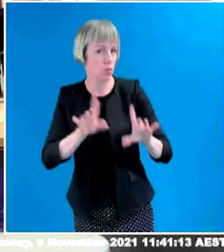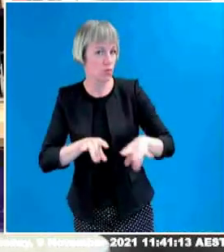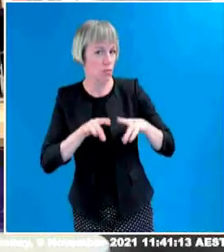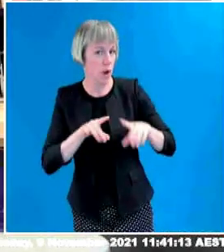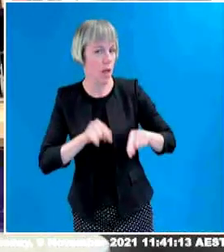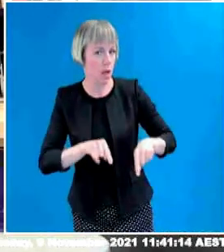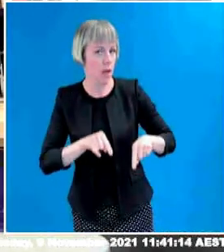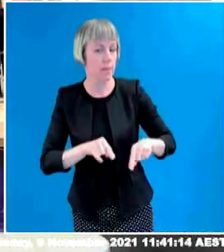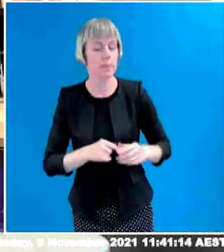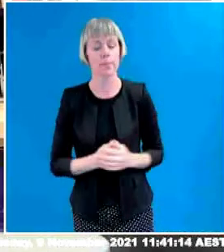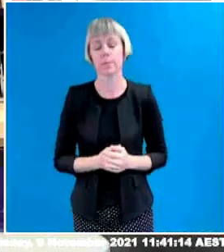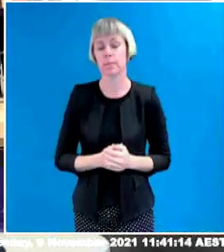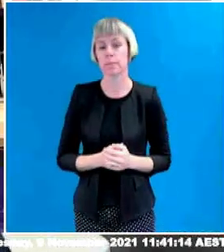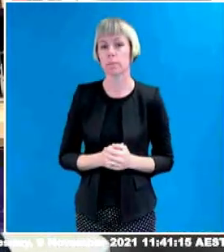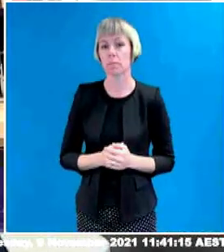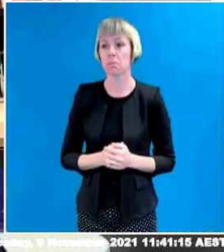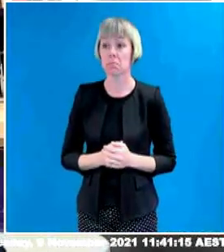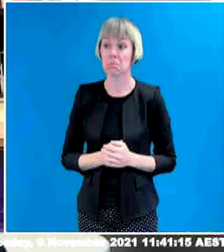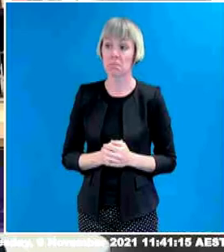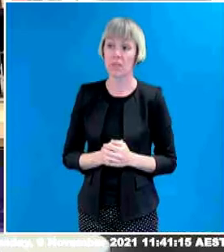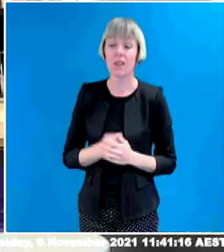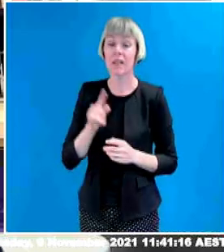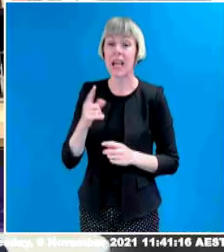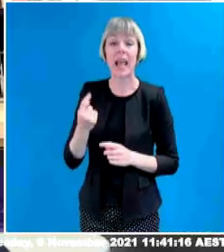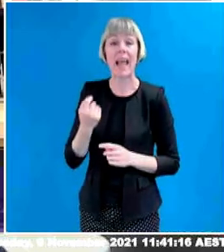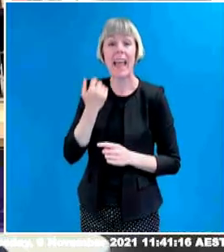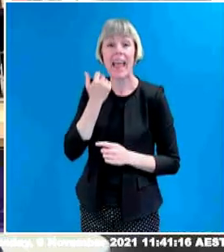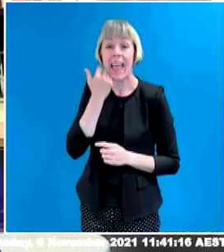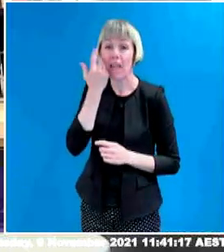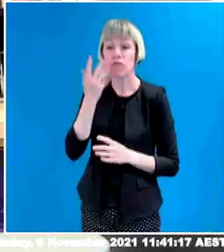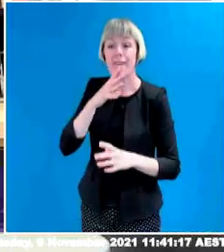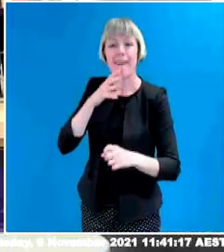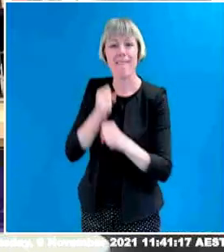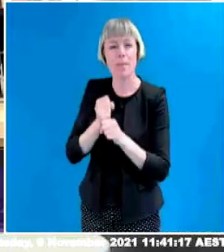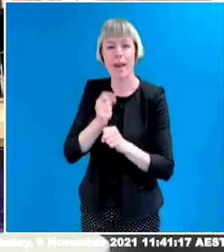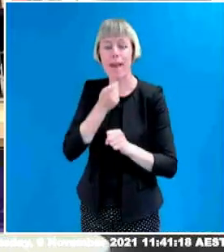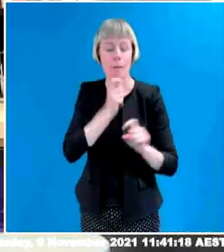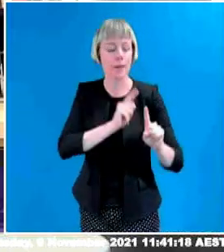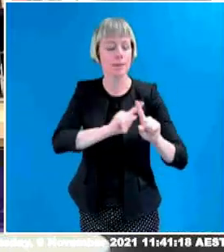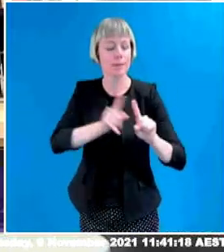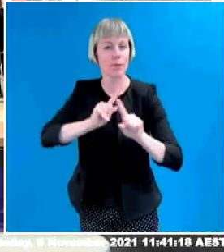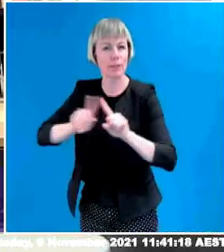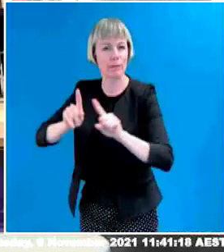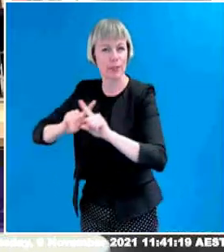administration by administration. So there is more progress now than three or four years ago.